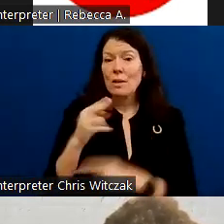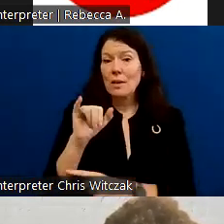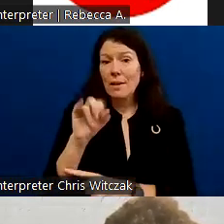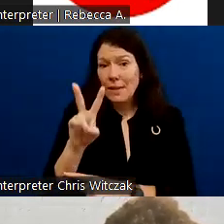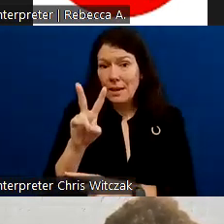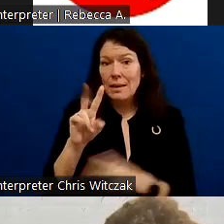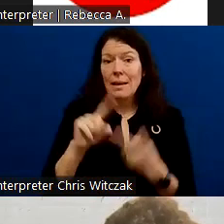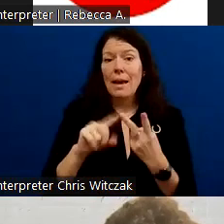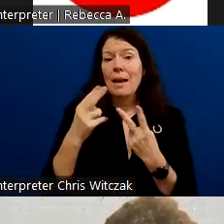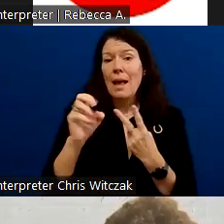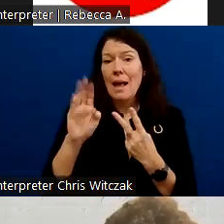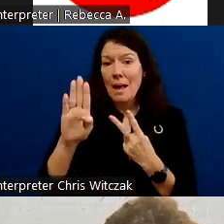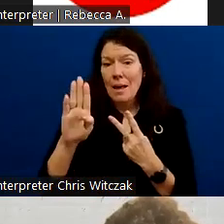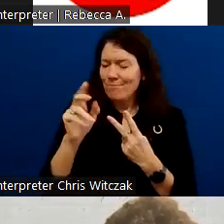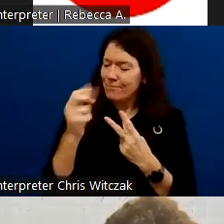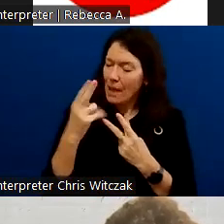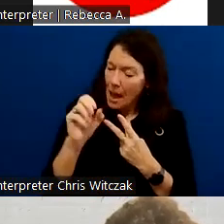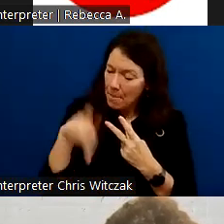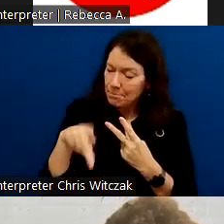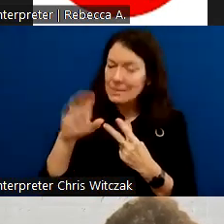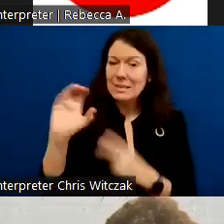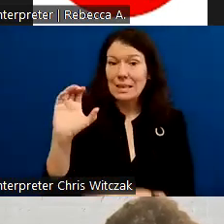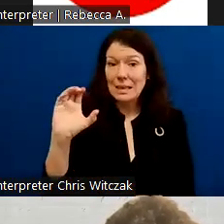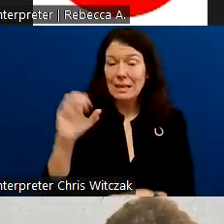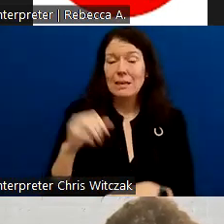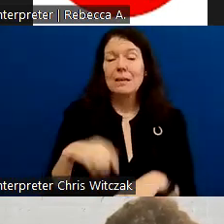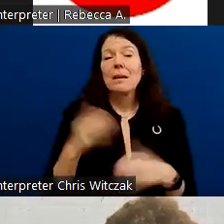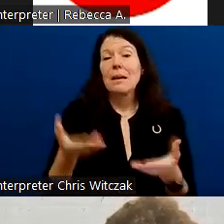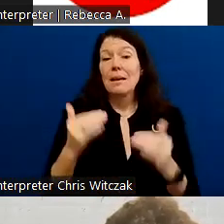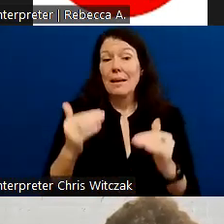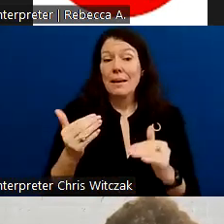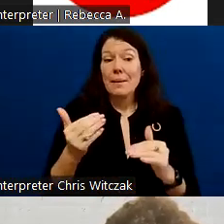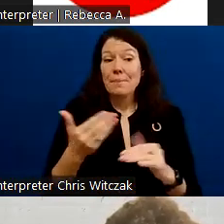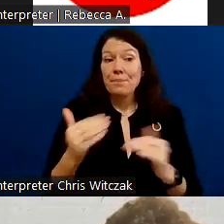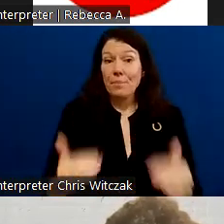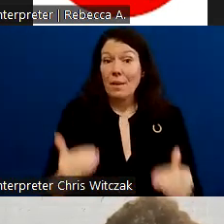C, increases engagement in Health Services which we know that domestic violence impacts